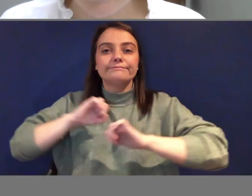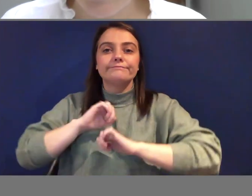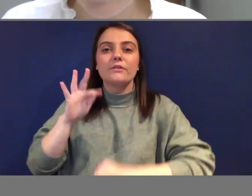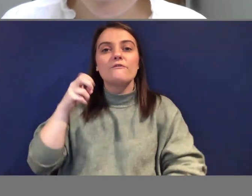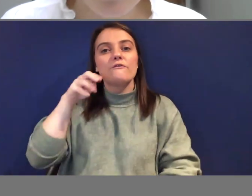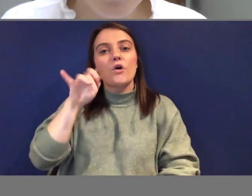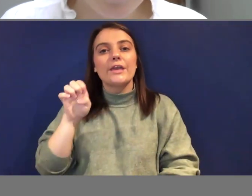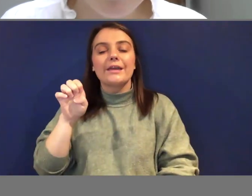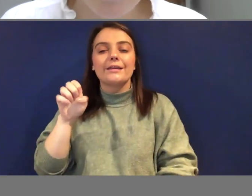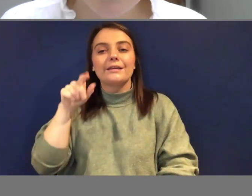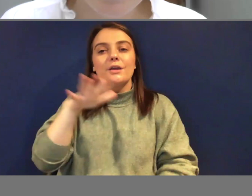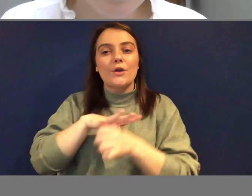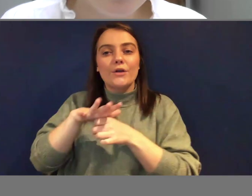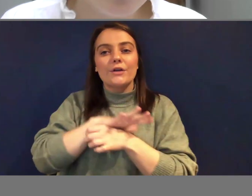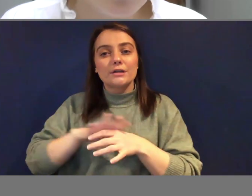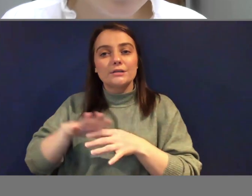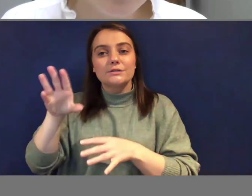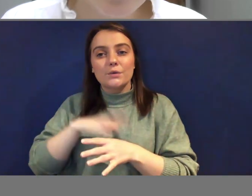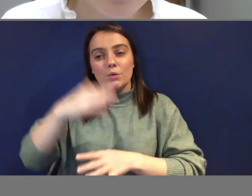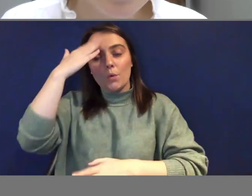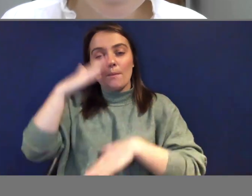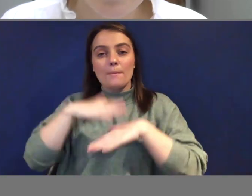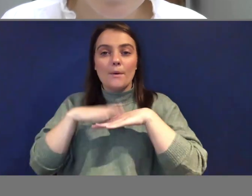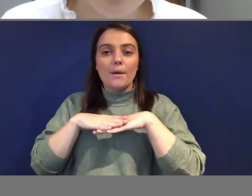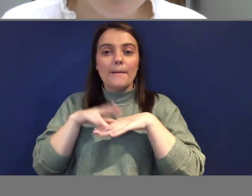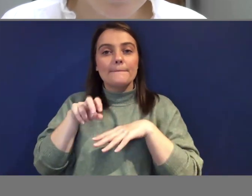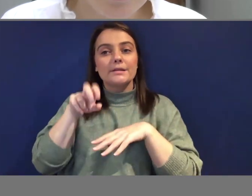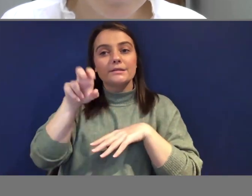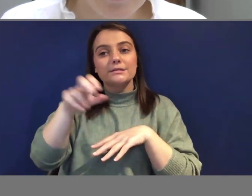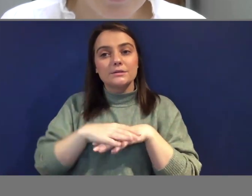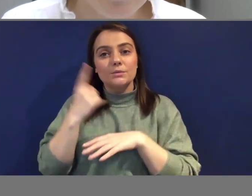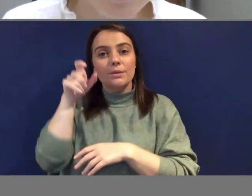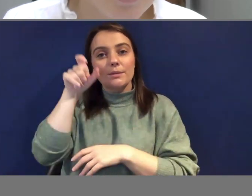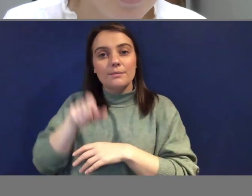we can hear a little bit more about the stairs from one of the users in the Central Bank this